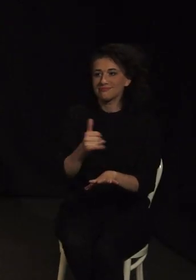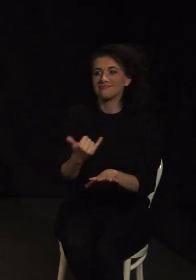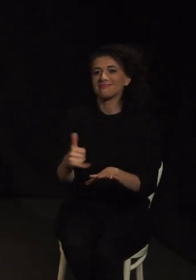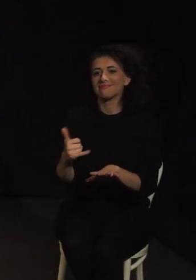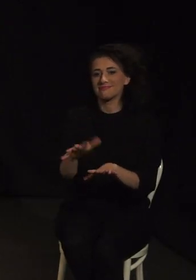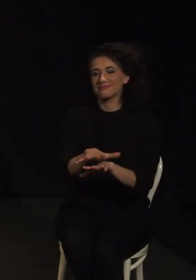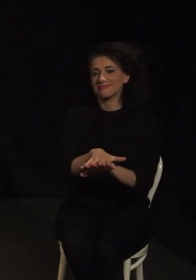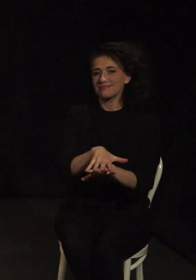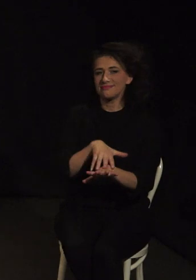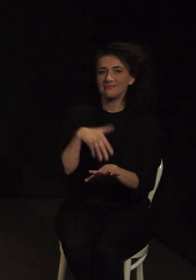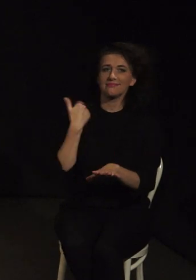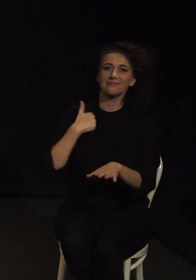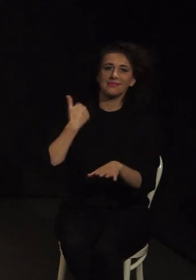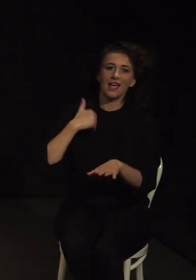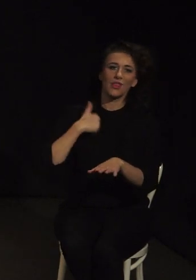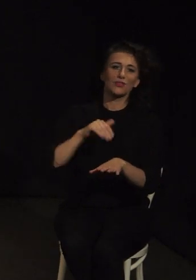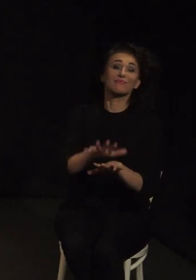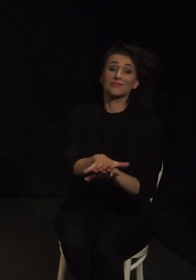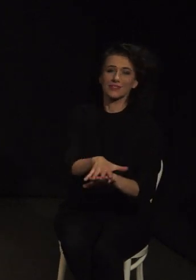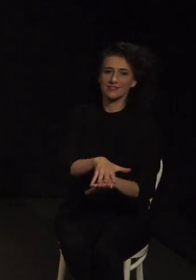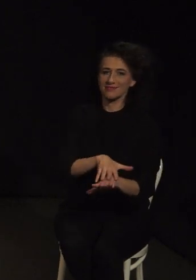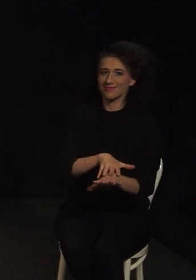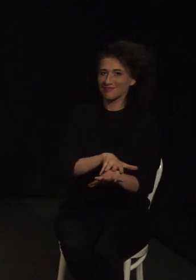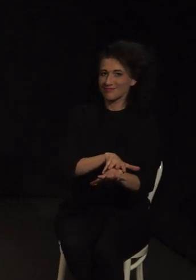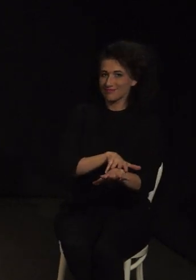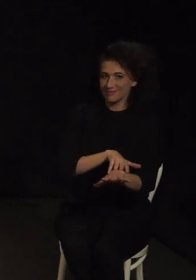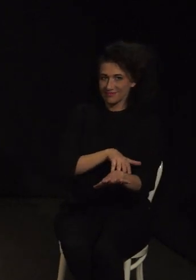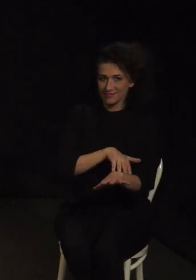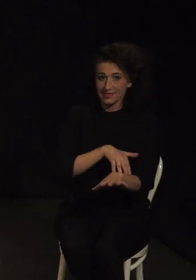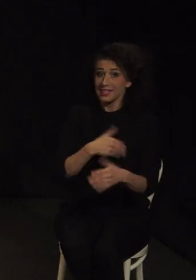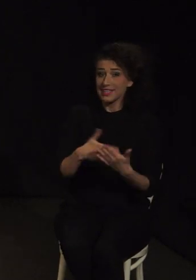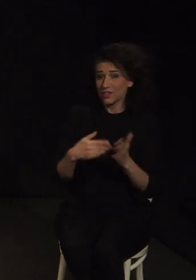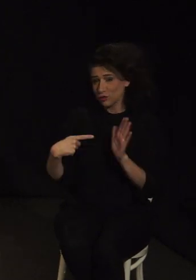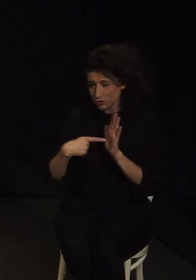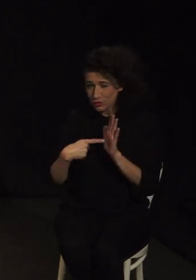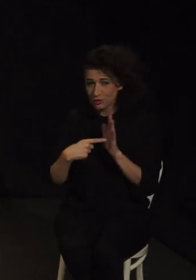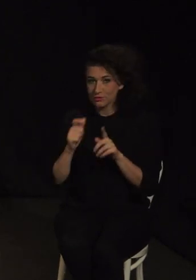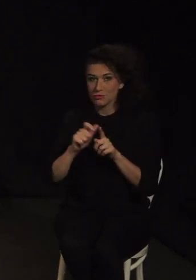Her legs together with the stockings can seem to be tasty in some way.